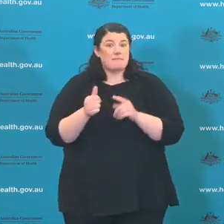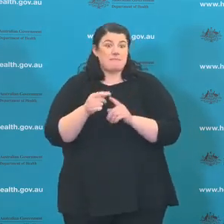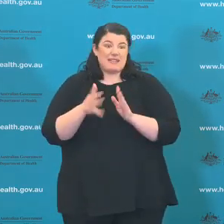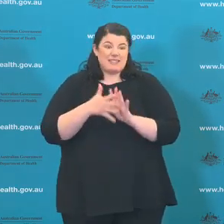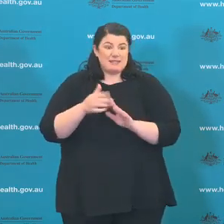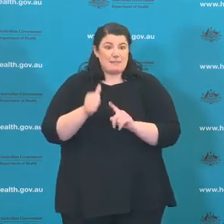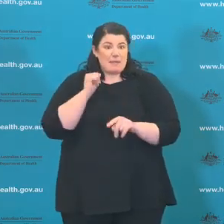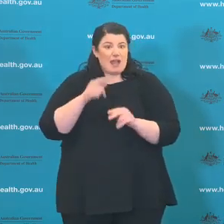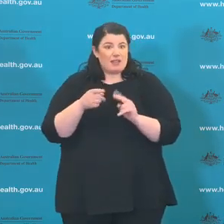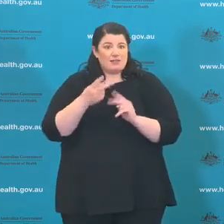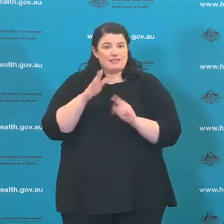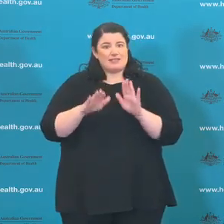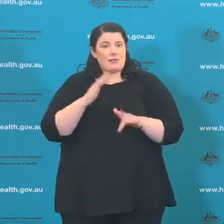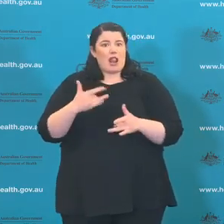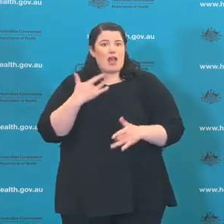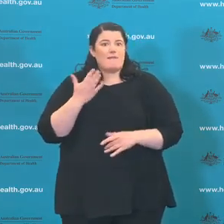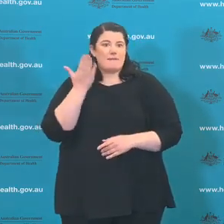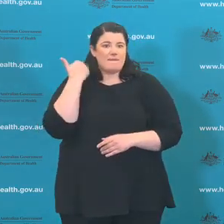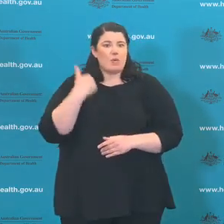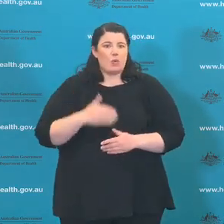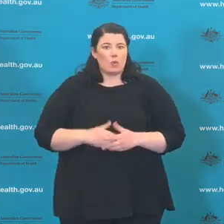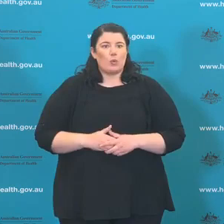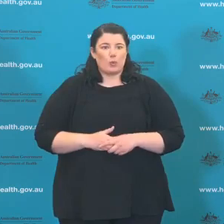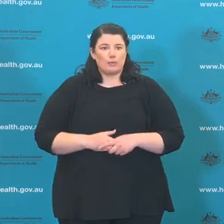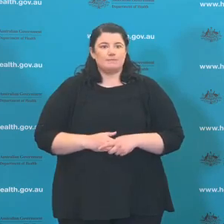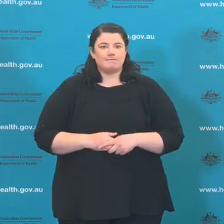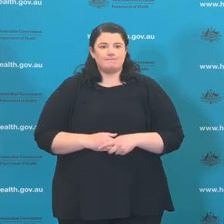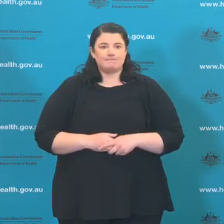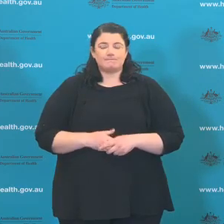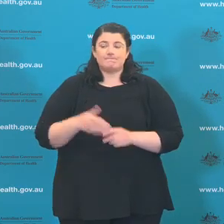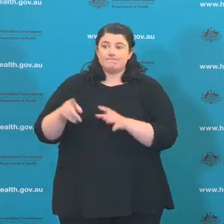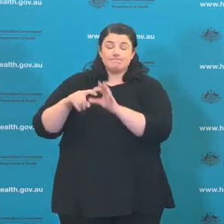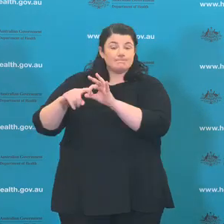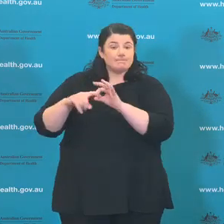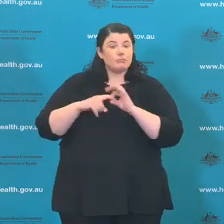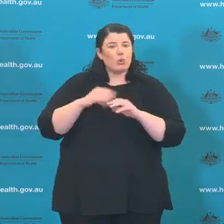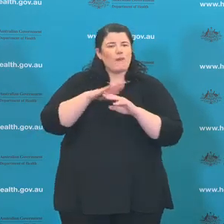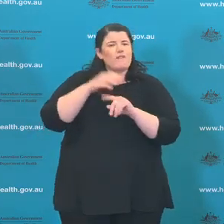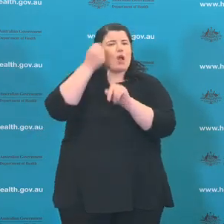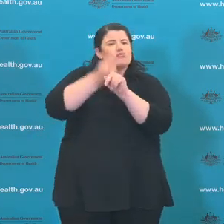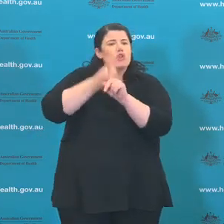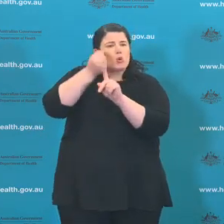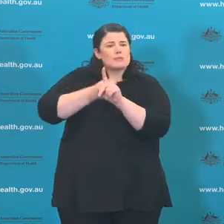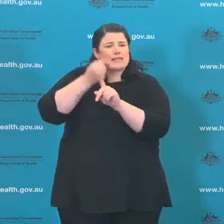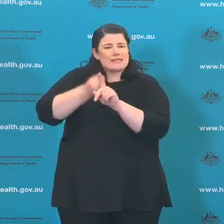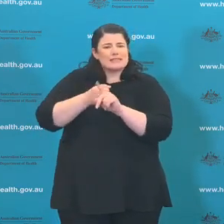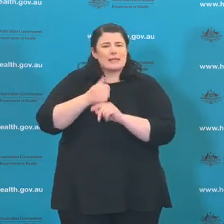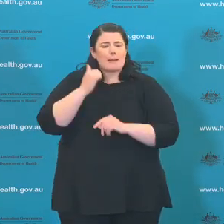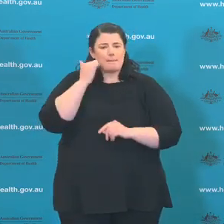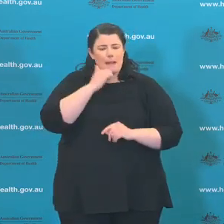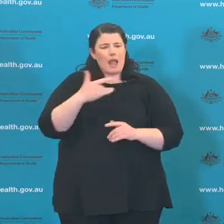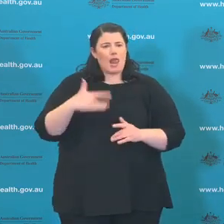Reporter: There was discussion about people attending Black Lives Matter Protest rally's around the country the concerns have been there has been some community